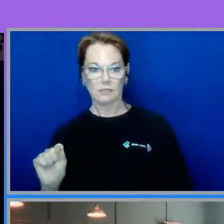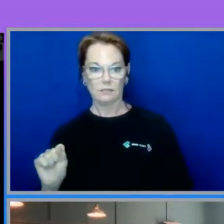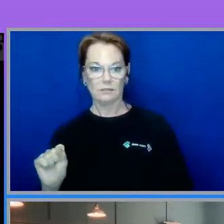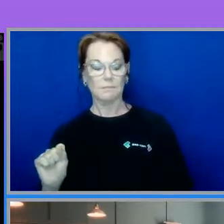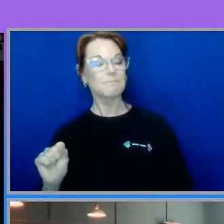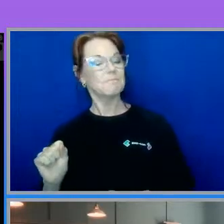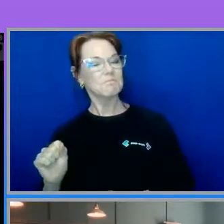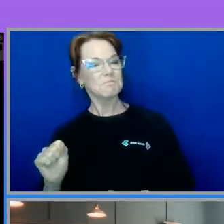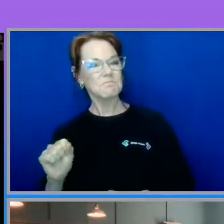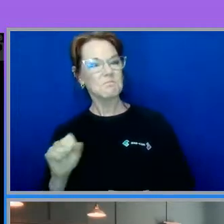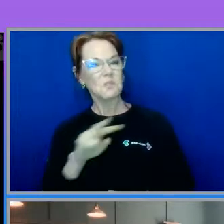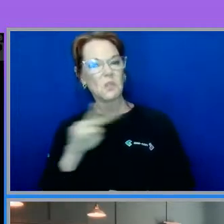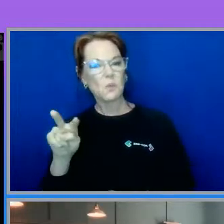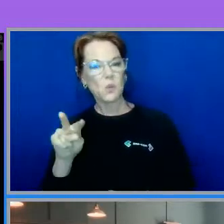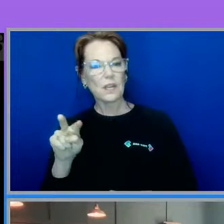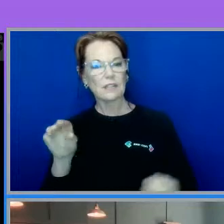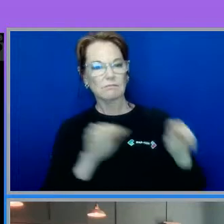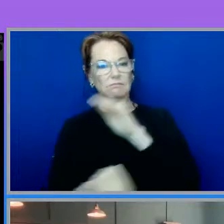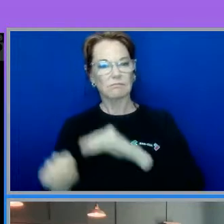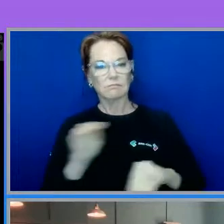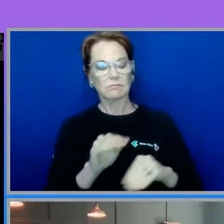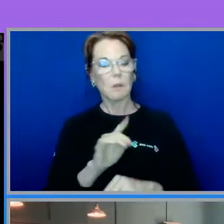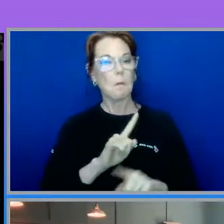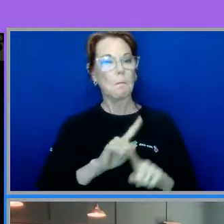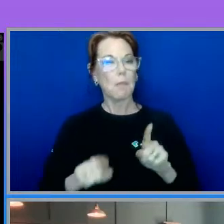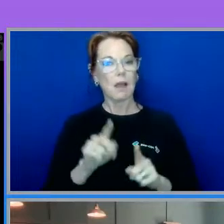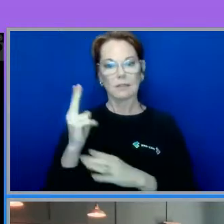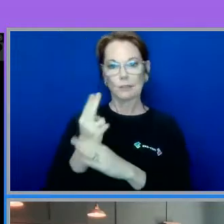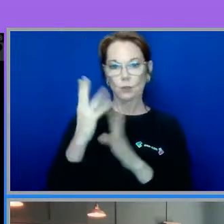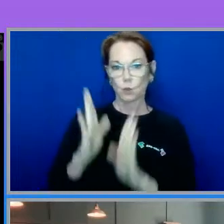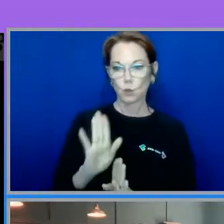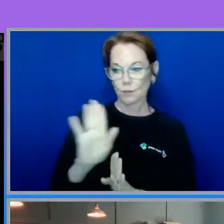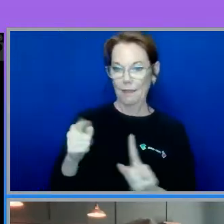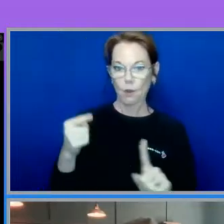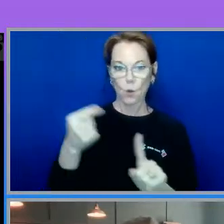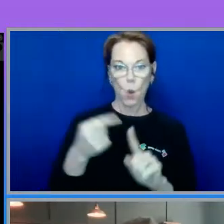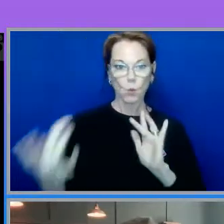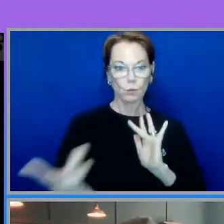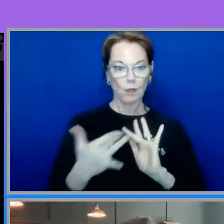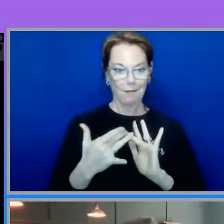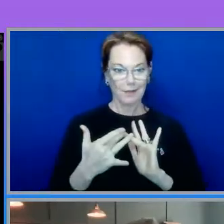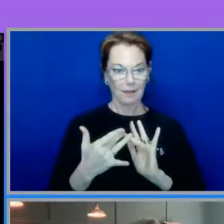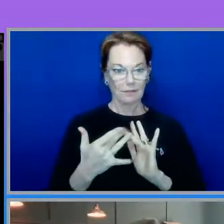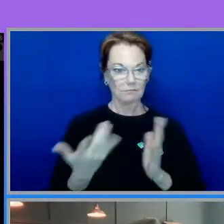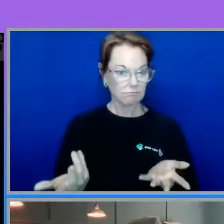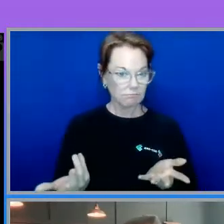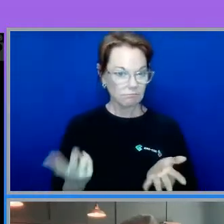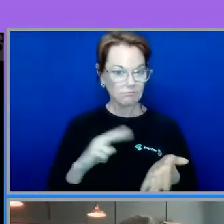order. But think about the user's goal. What if the user's goal is to contact us? What if that's a secondary goal? The